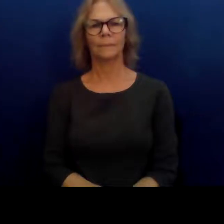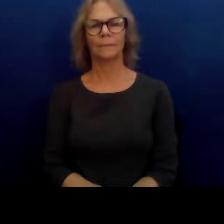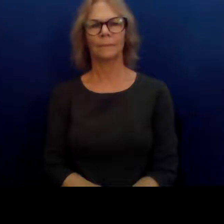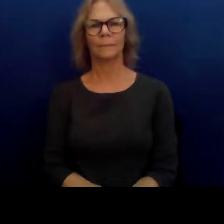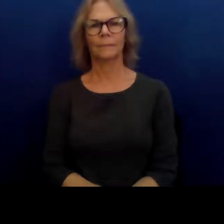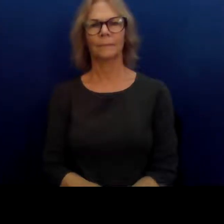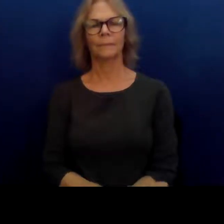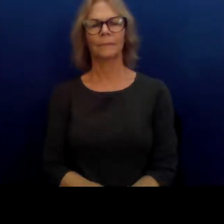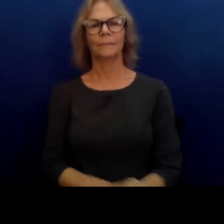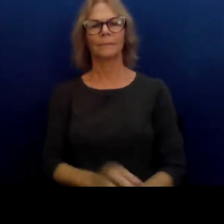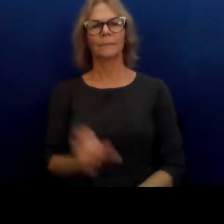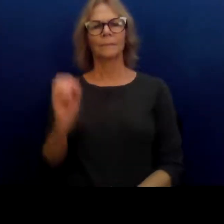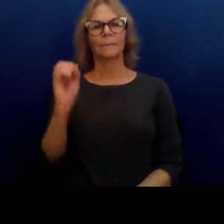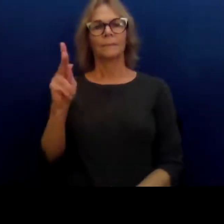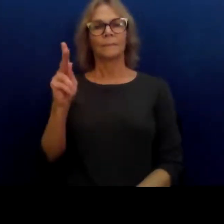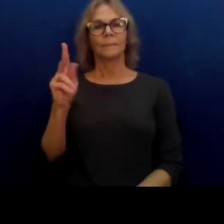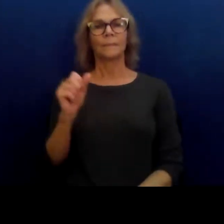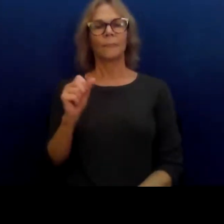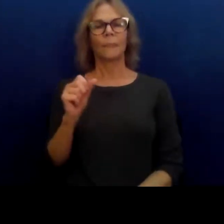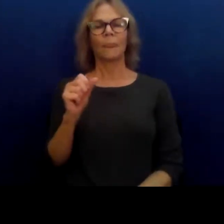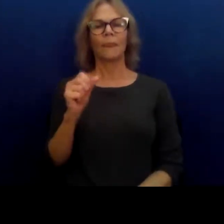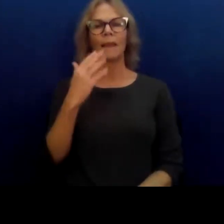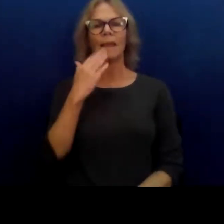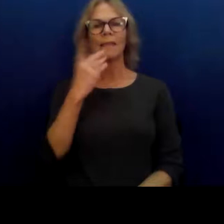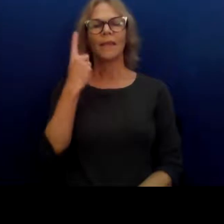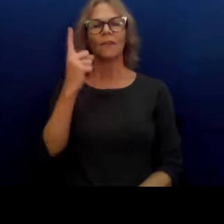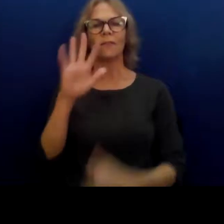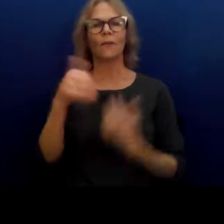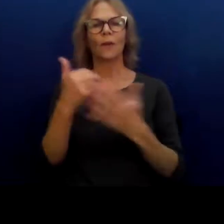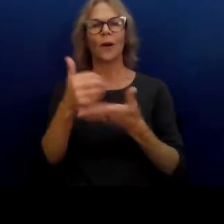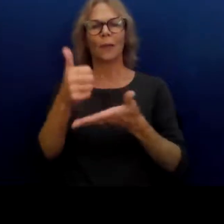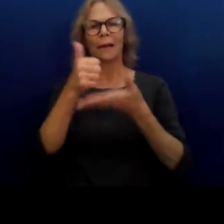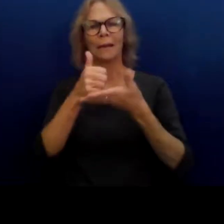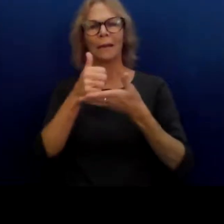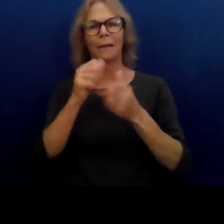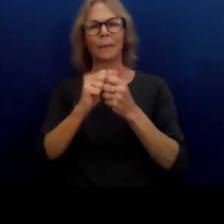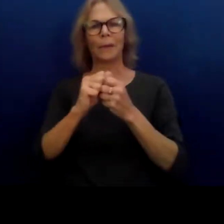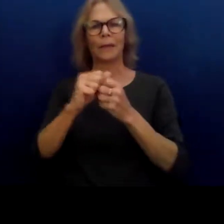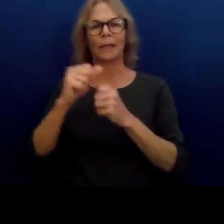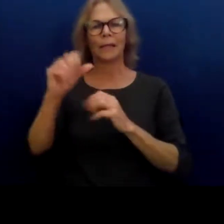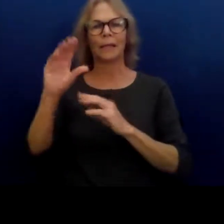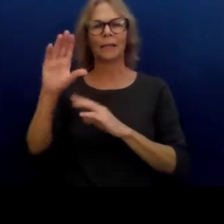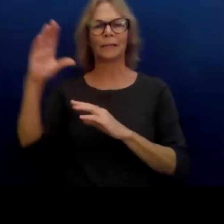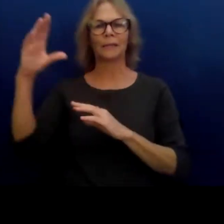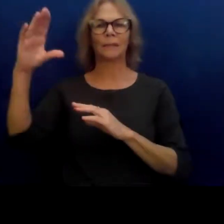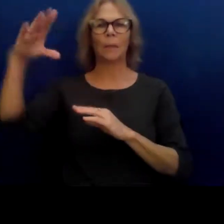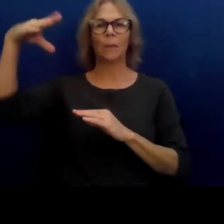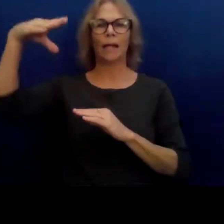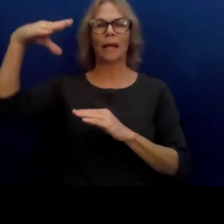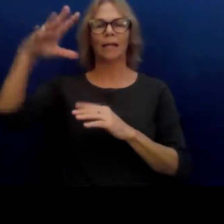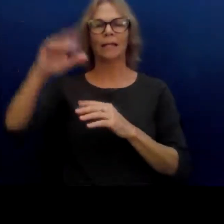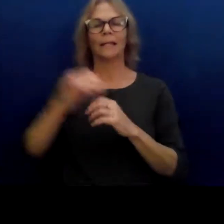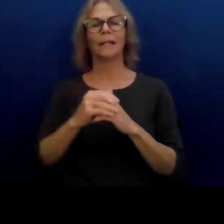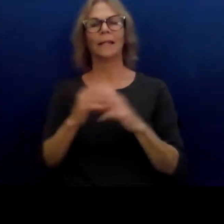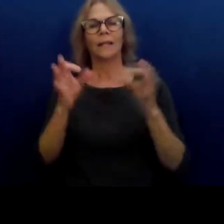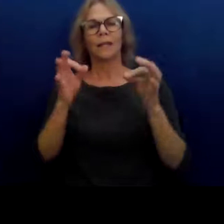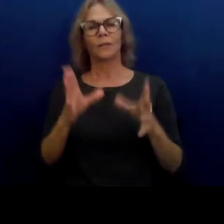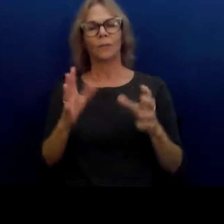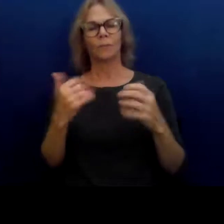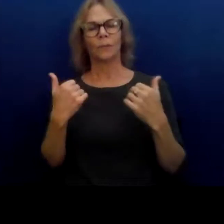Ruthann Van Buren: Okay, um, thank you for all the assistance with the spotlighting videos. The interpreters have told me